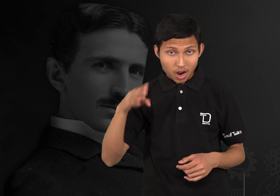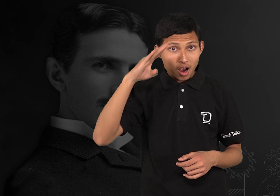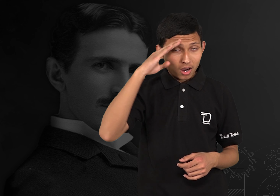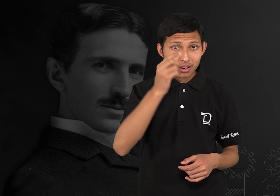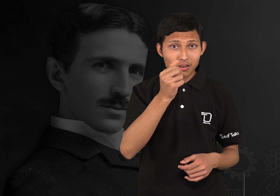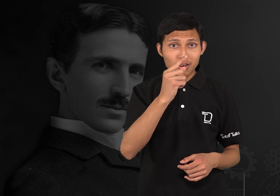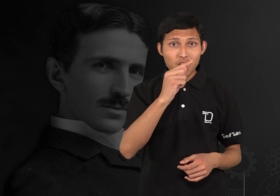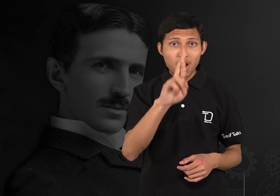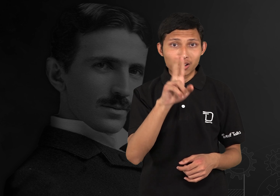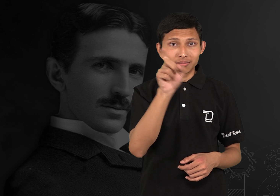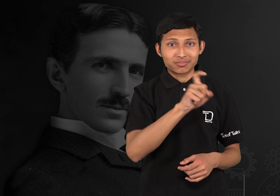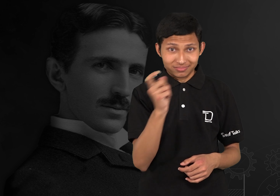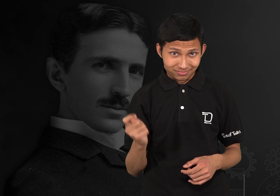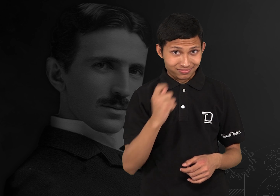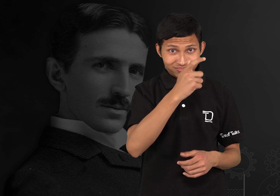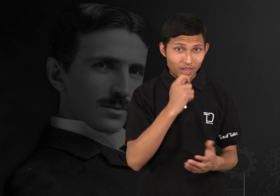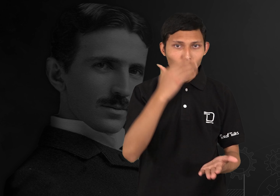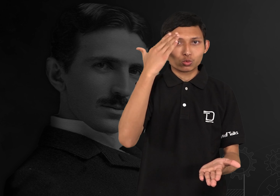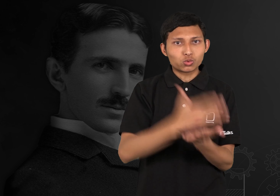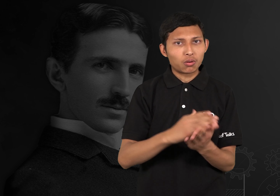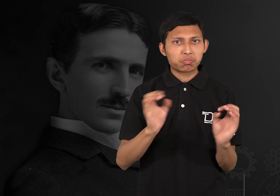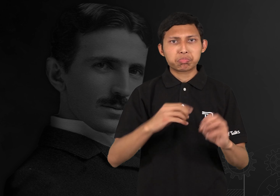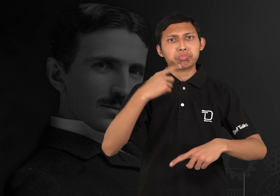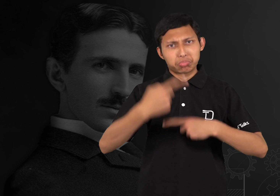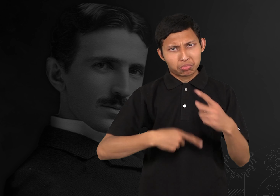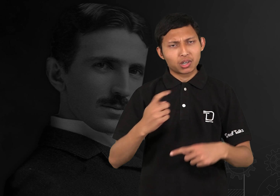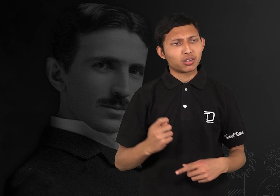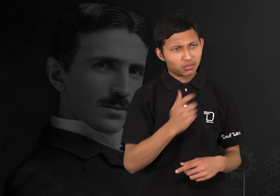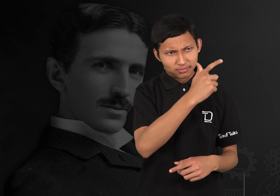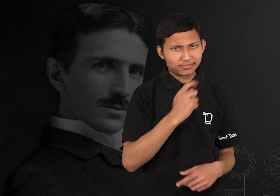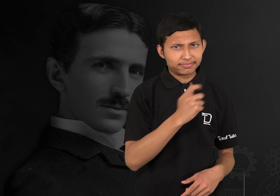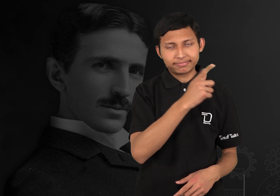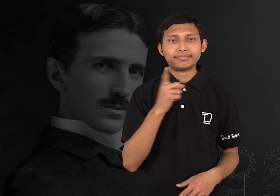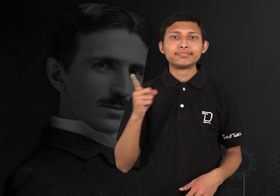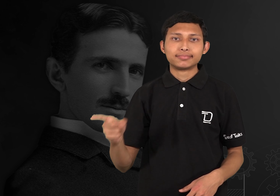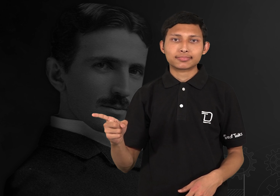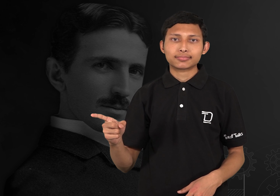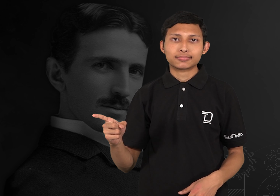but his interest wouldn’t change.